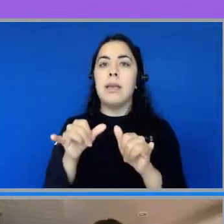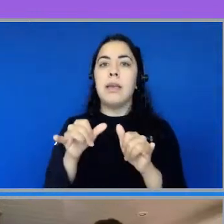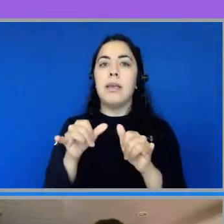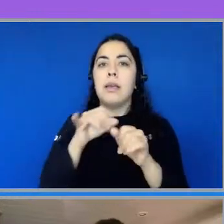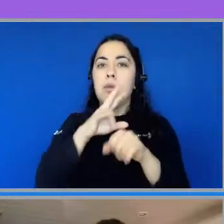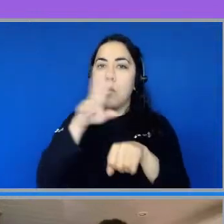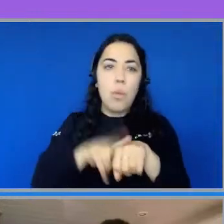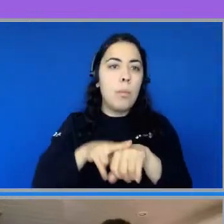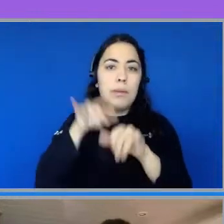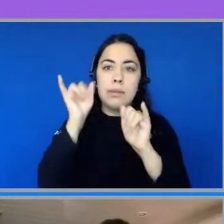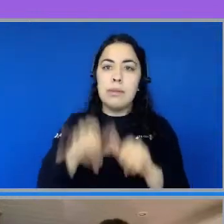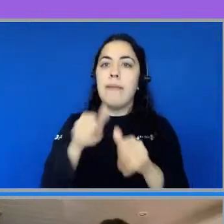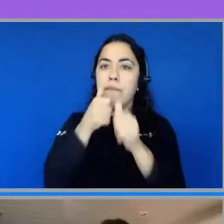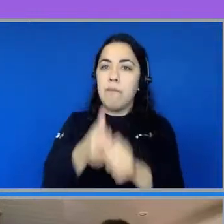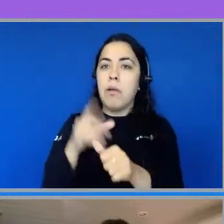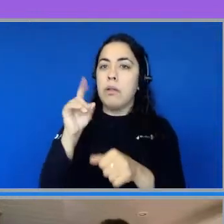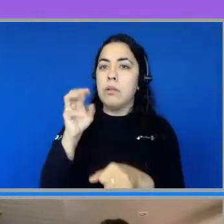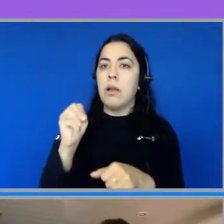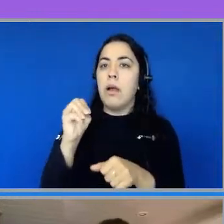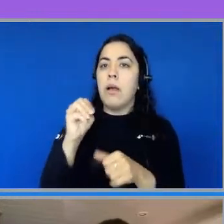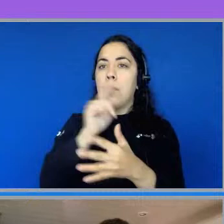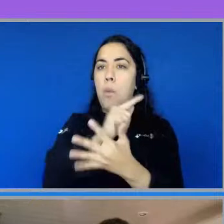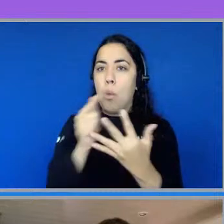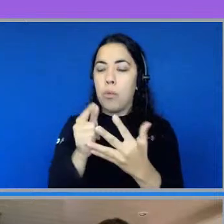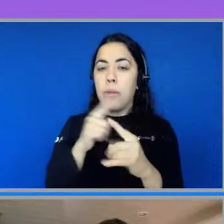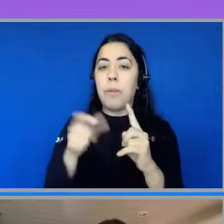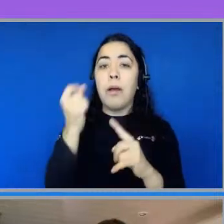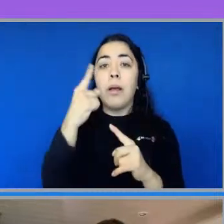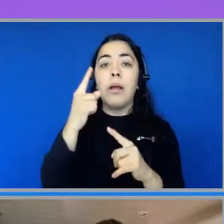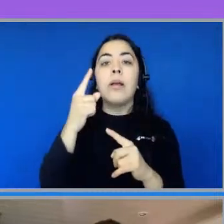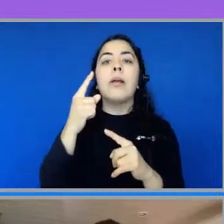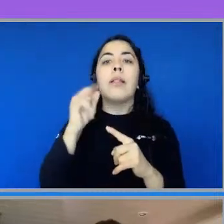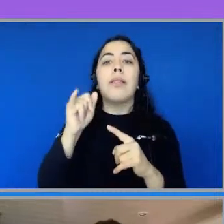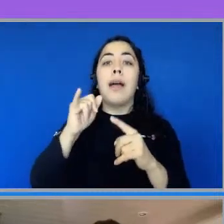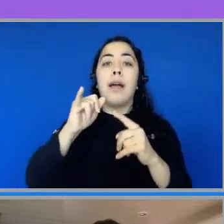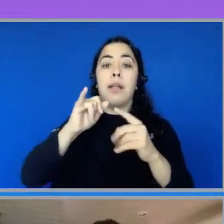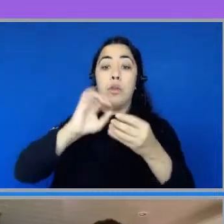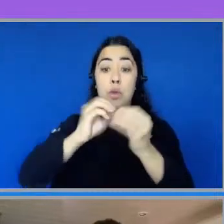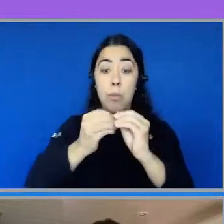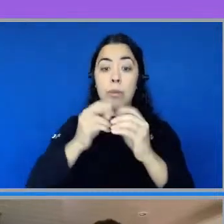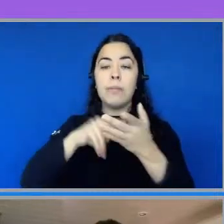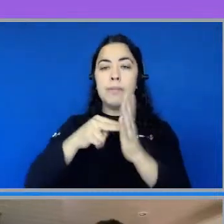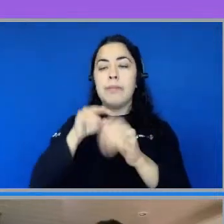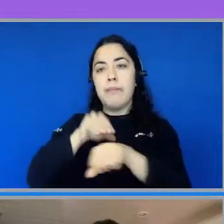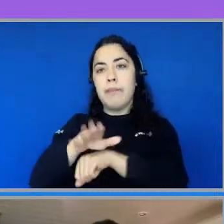only the order property will impact on tab order. So this is